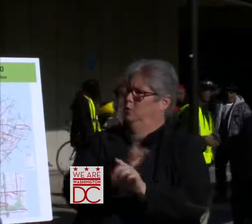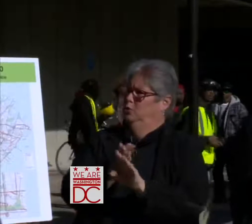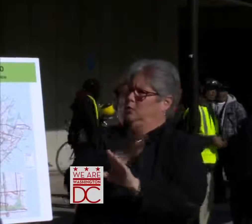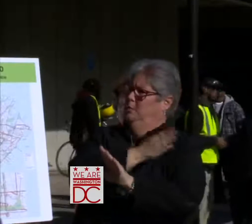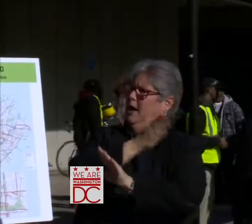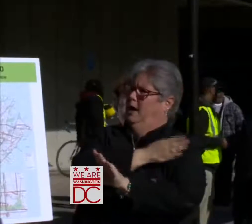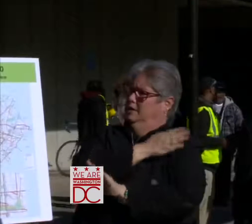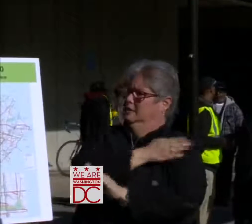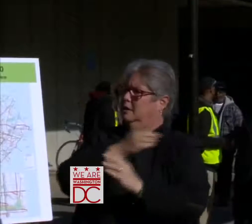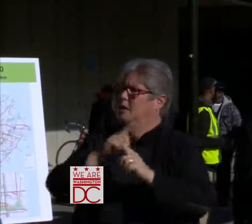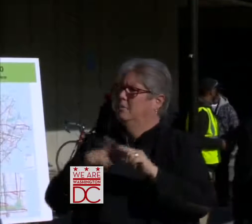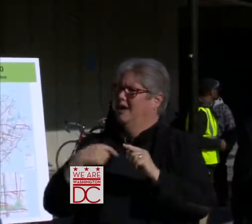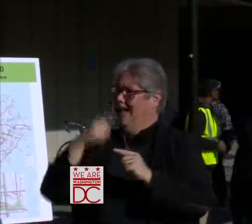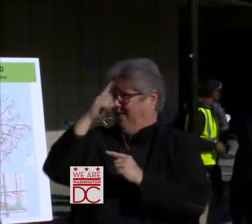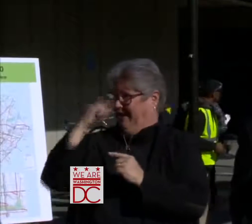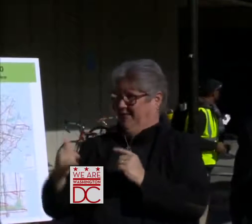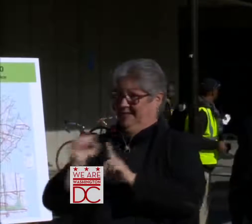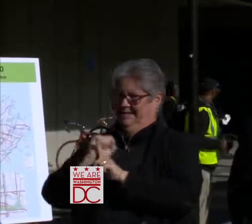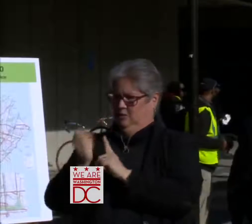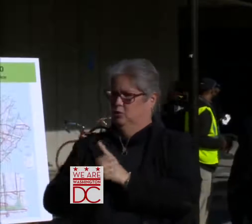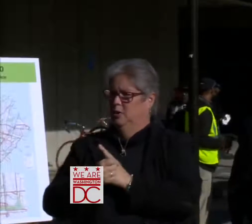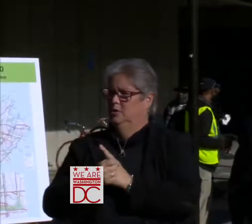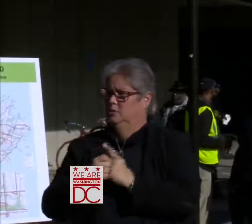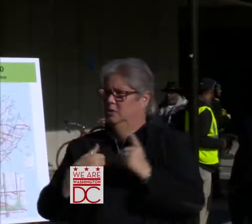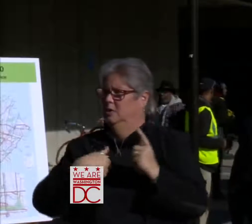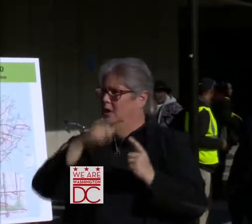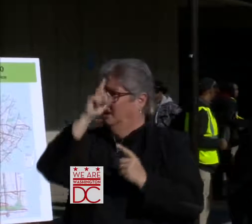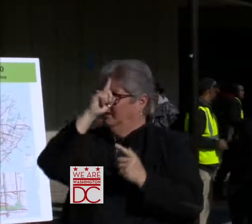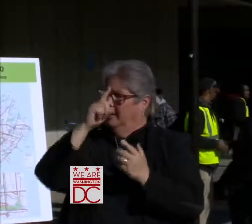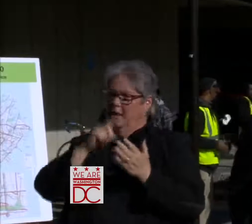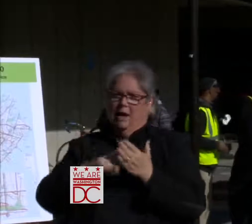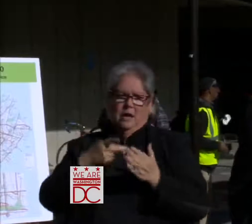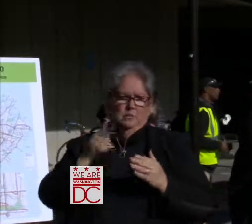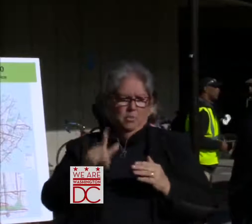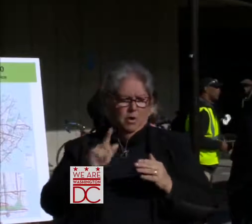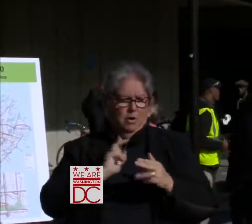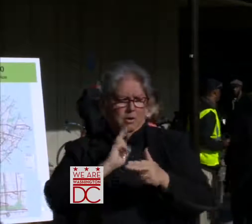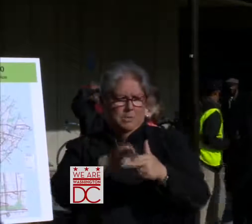IN THE PAST BUT I THINK IN THIS CASE AS PAUL MENTIONED IT IS AN